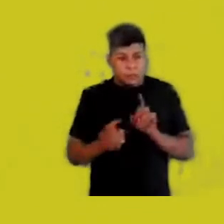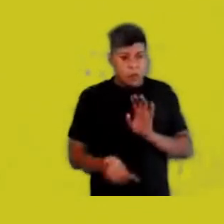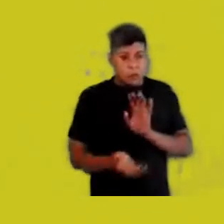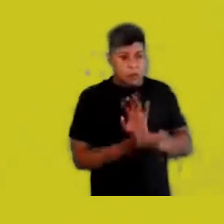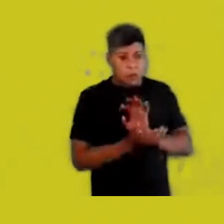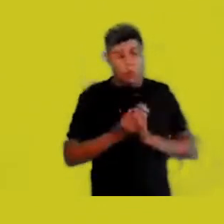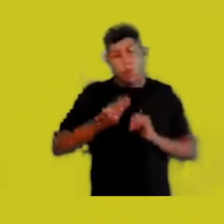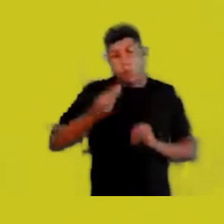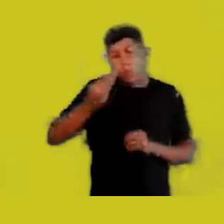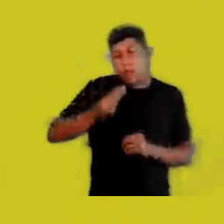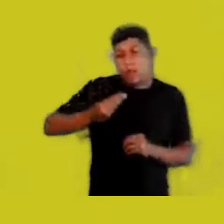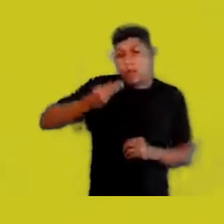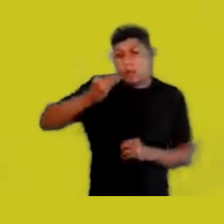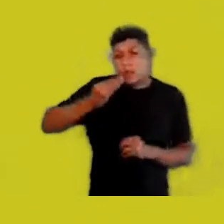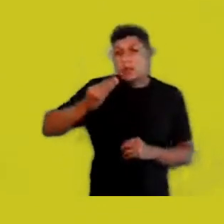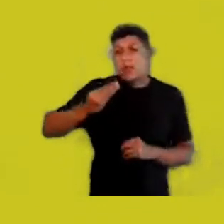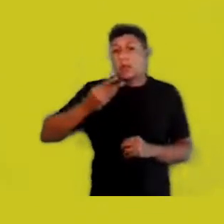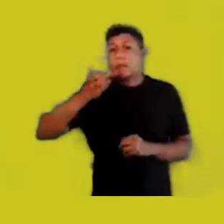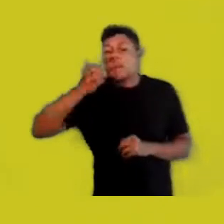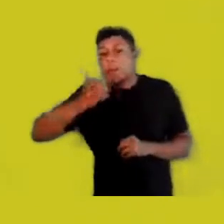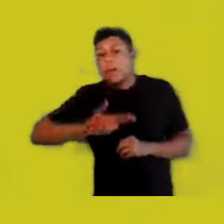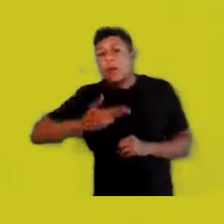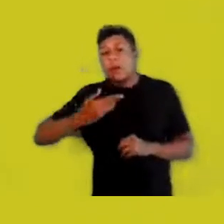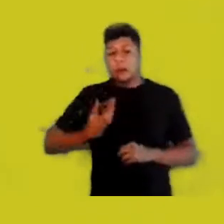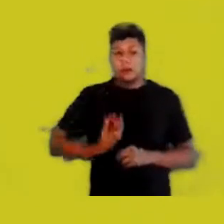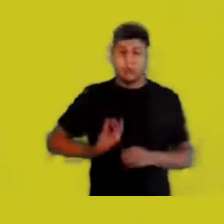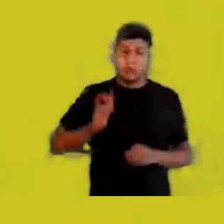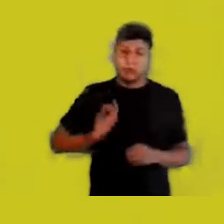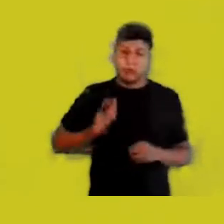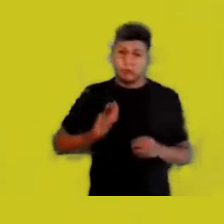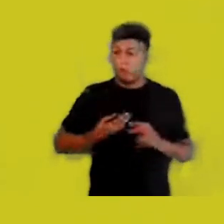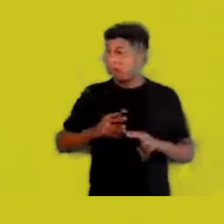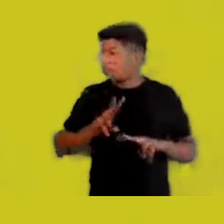the one that frees us from the semiological,